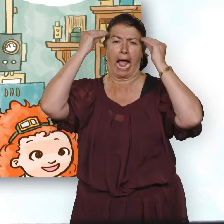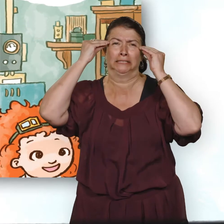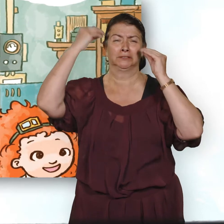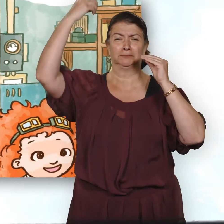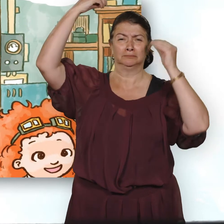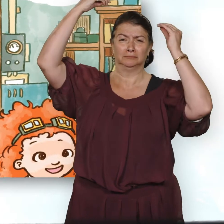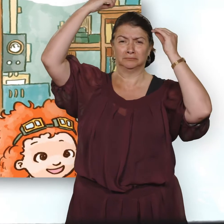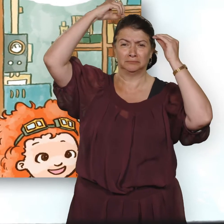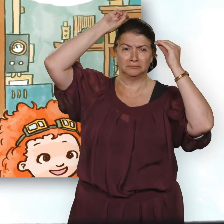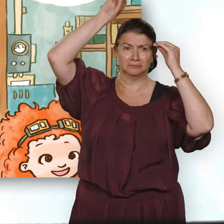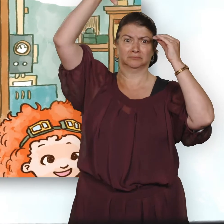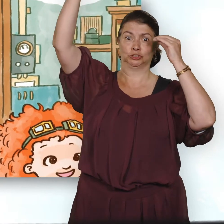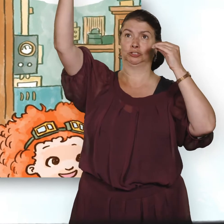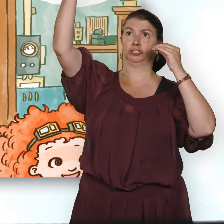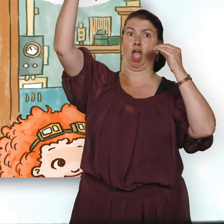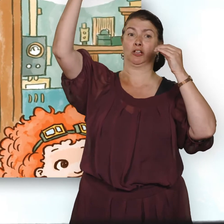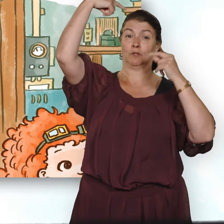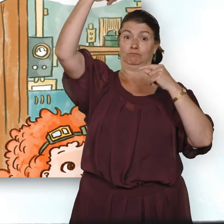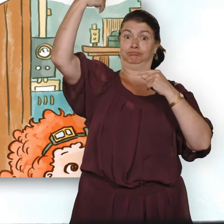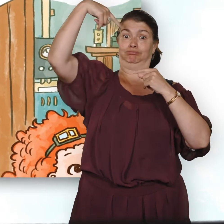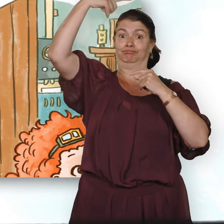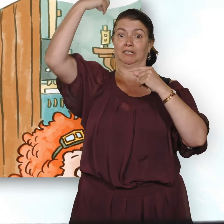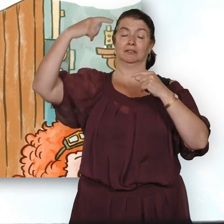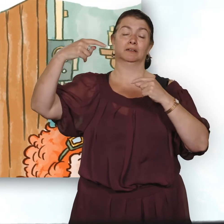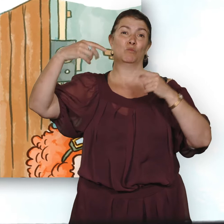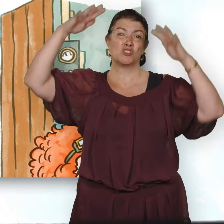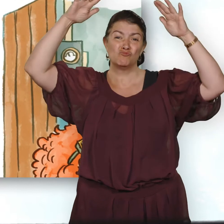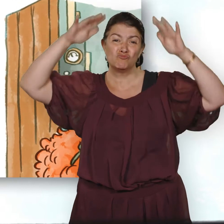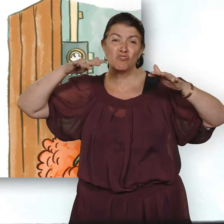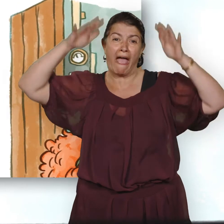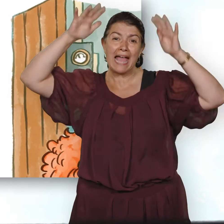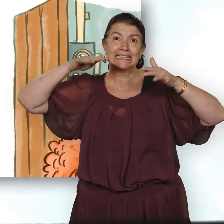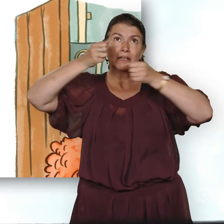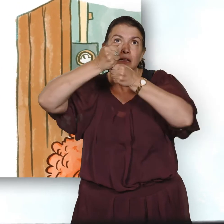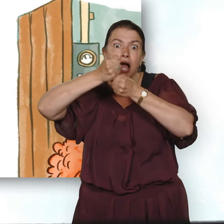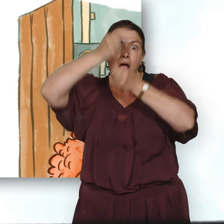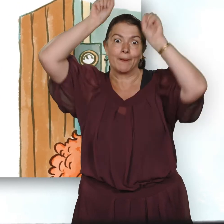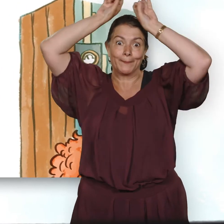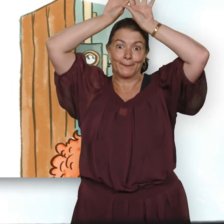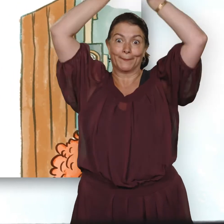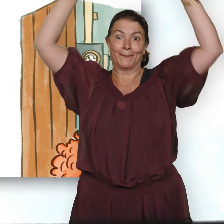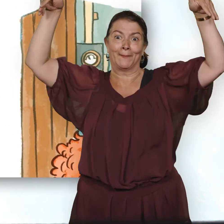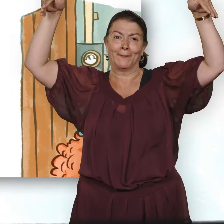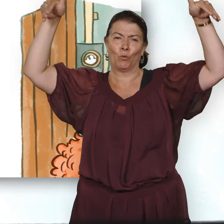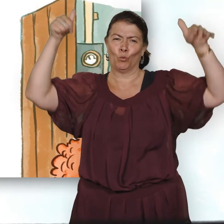prize for inventing a hat that turned into a fan when the sun was hot and an umbrella when it rained.